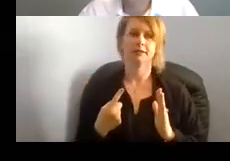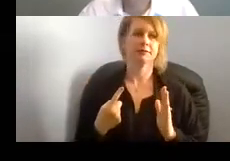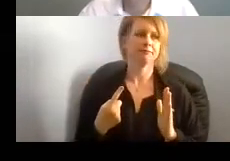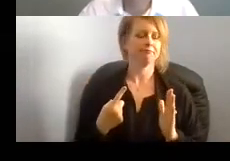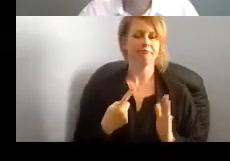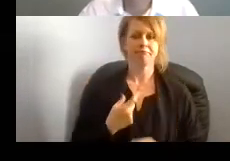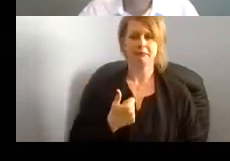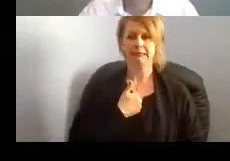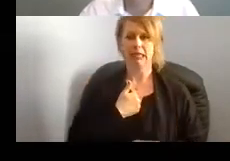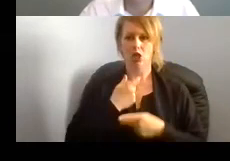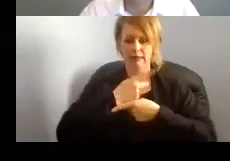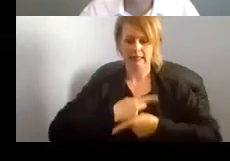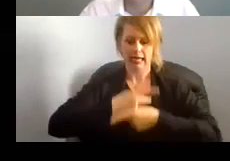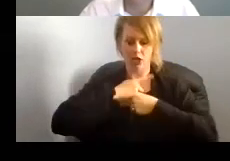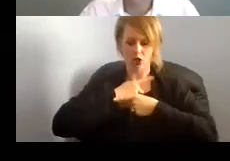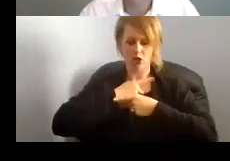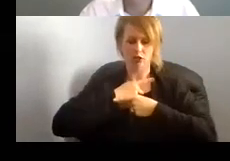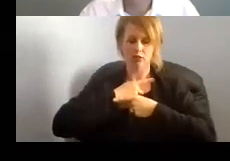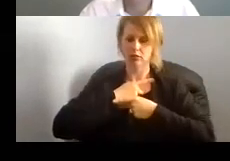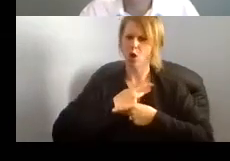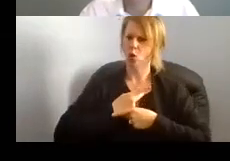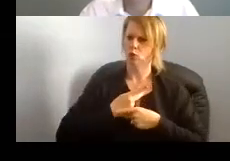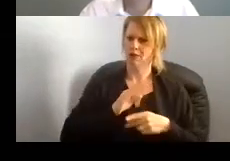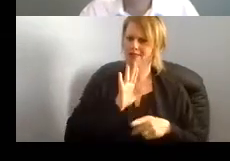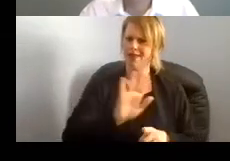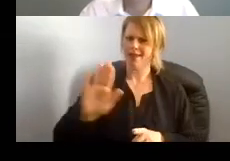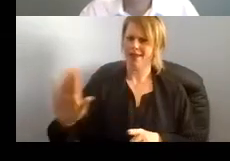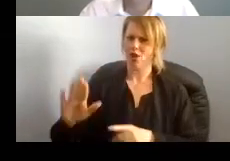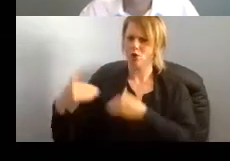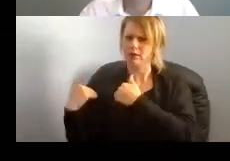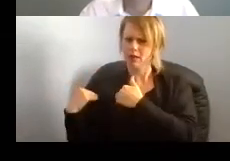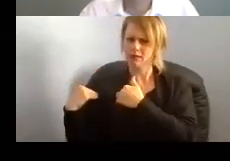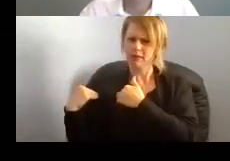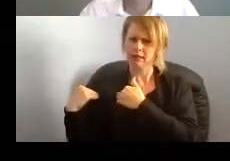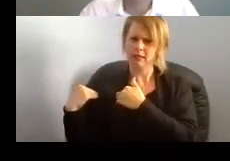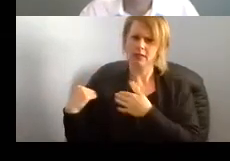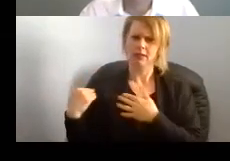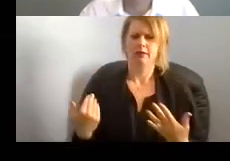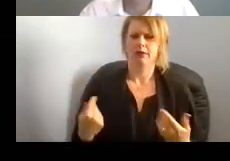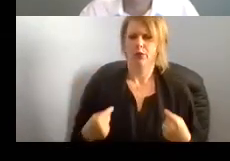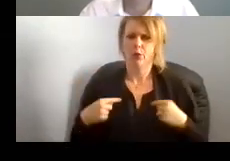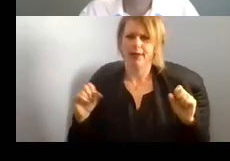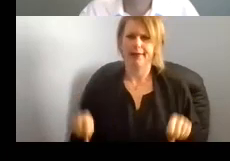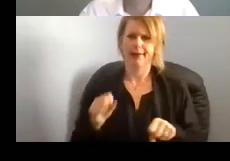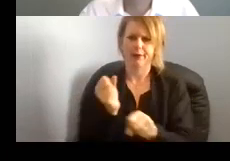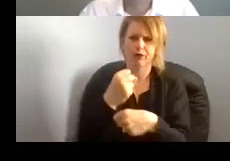responsibility of the individual, as if we can create really challenging, difficult,